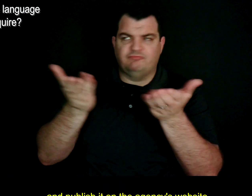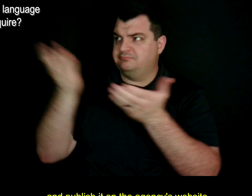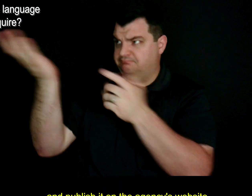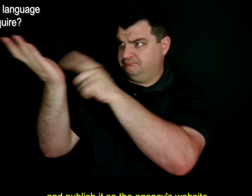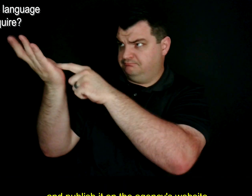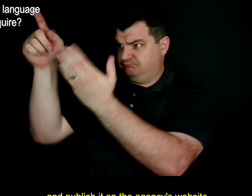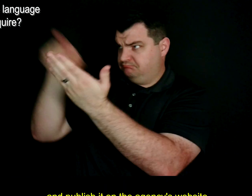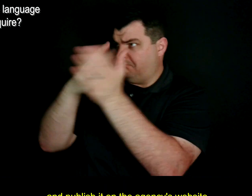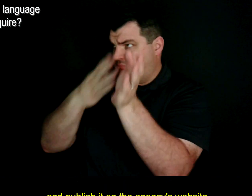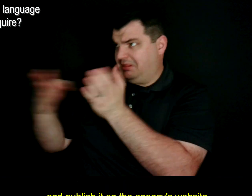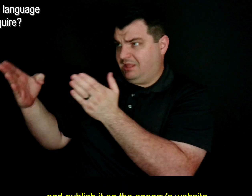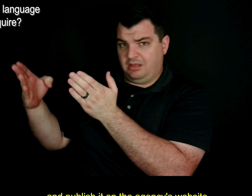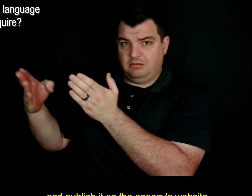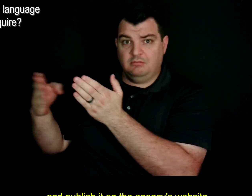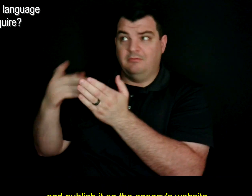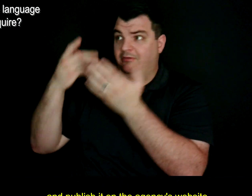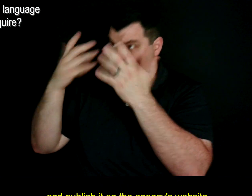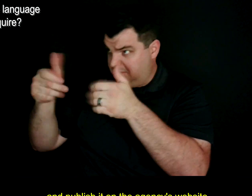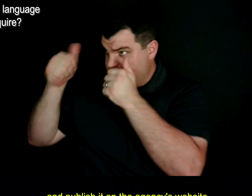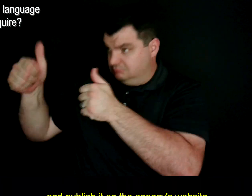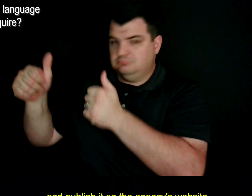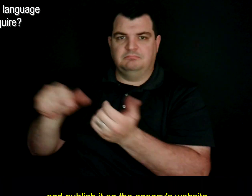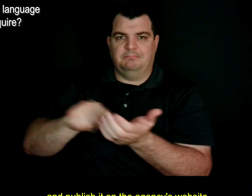and publish it on the agency's website.